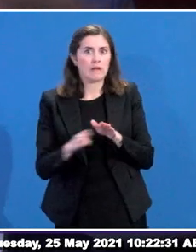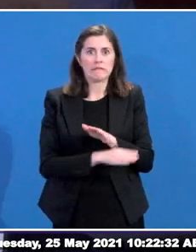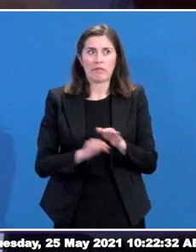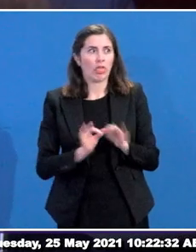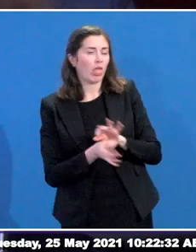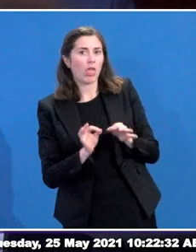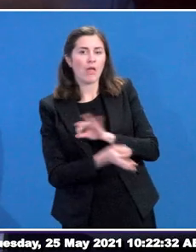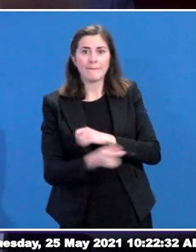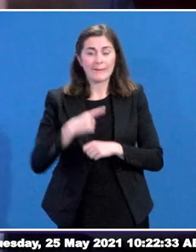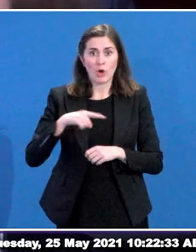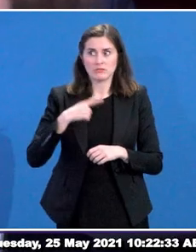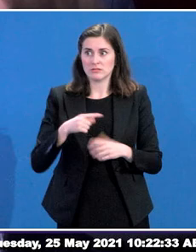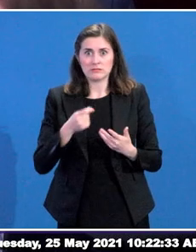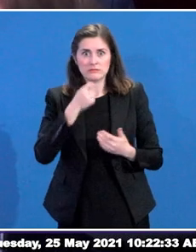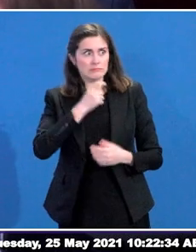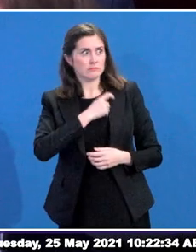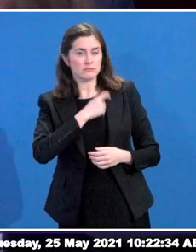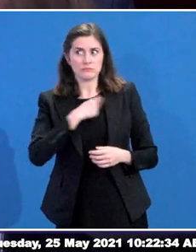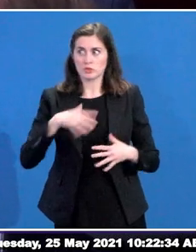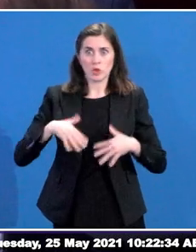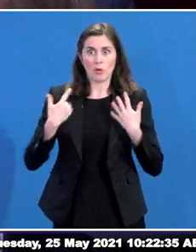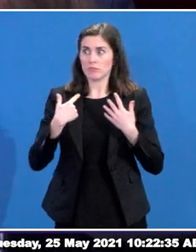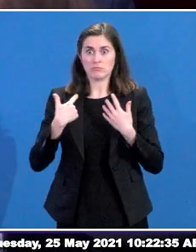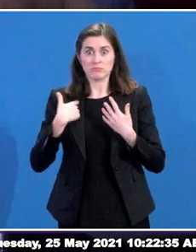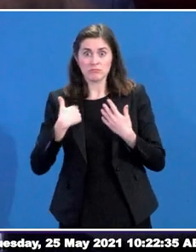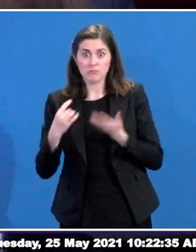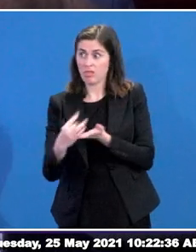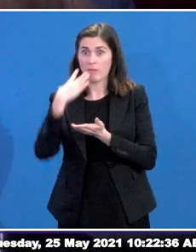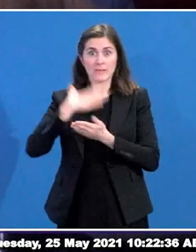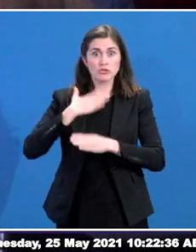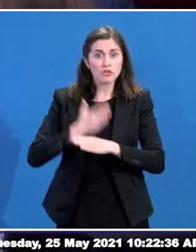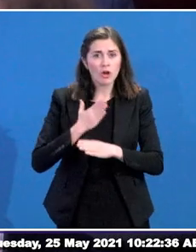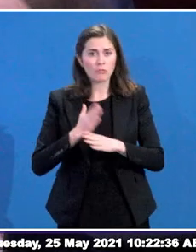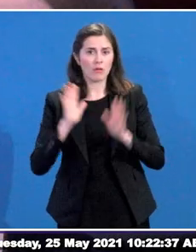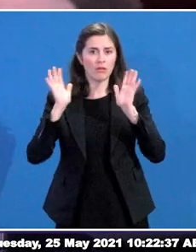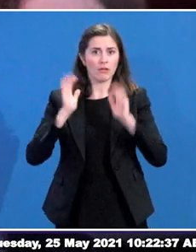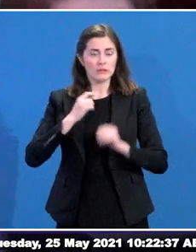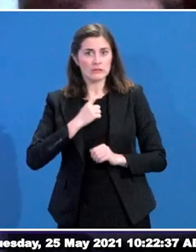But I should be able to raise, sorry.